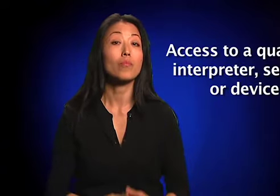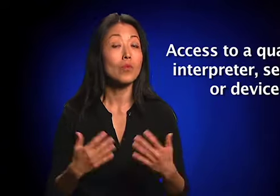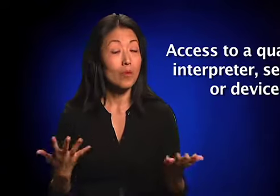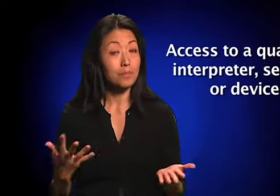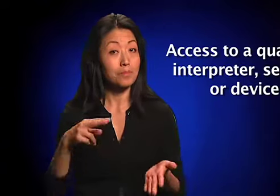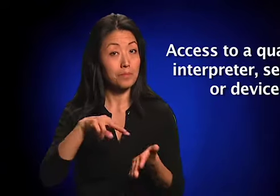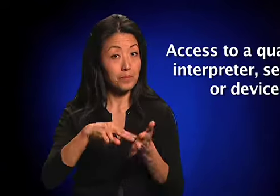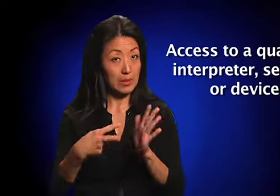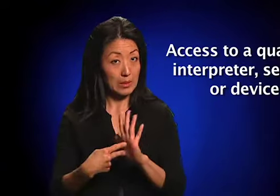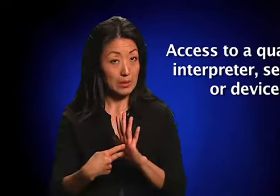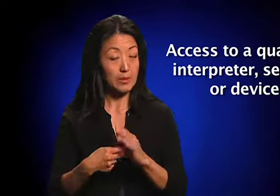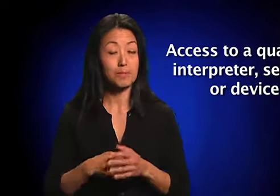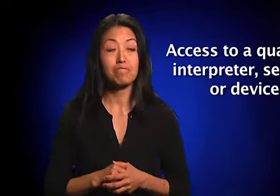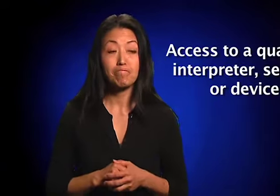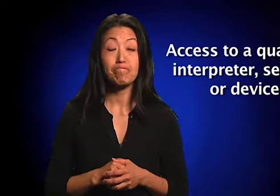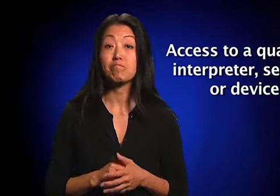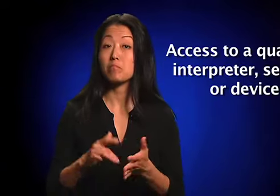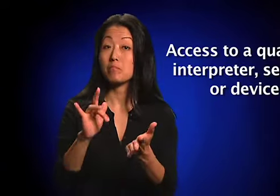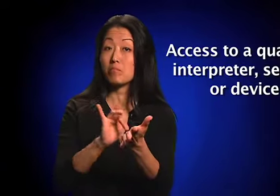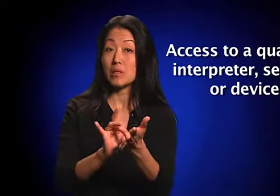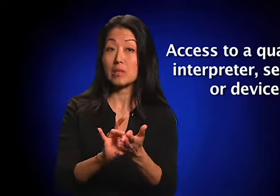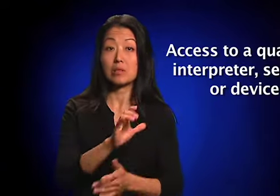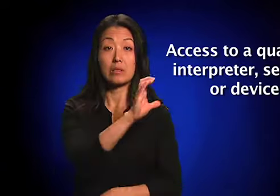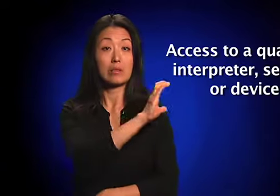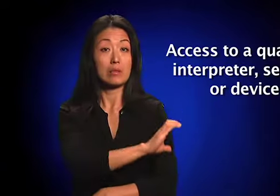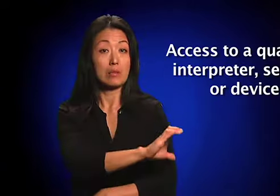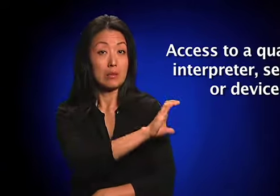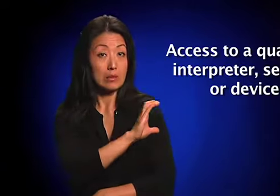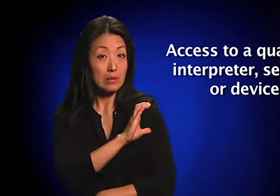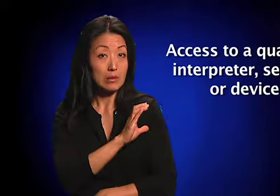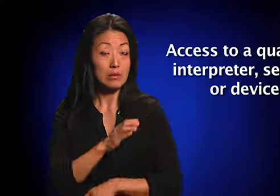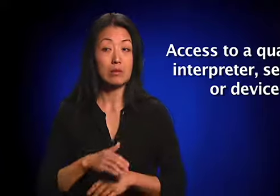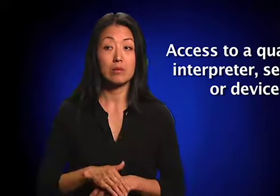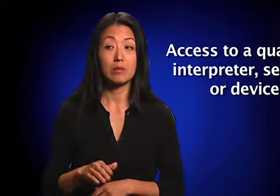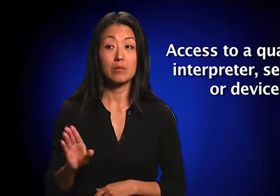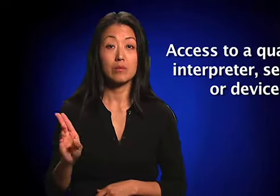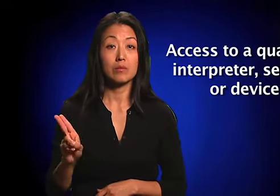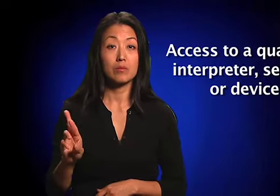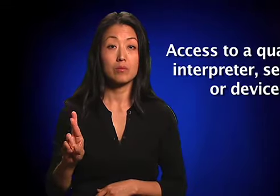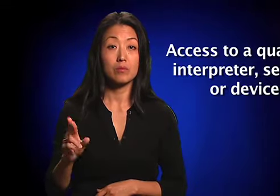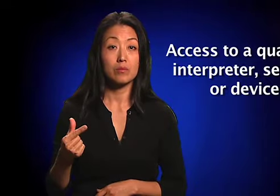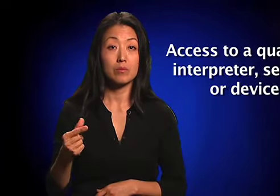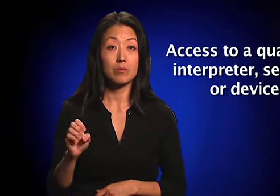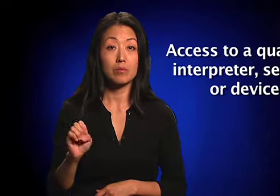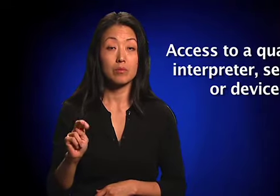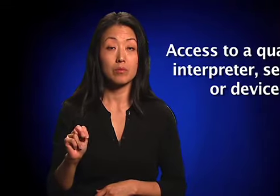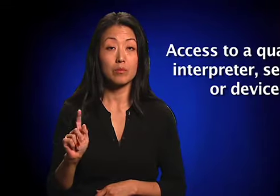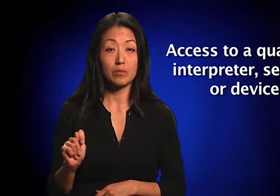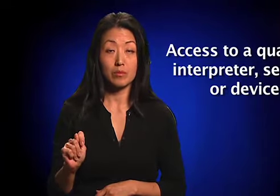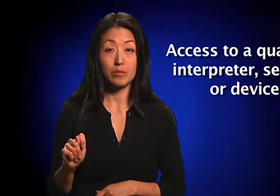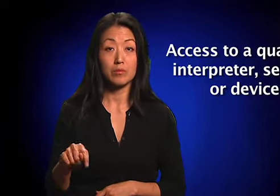and hospital emergency rooms are required to provide a person who is deaf, deafblind or hard of hearing with